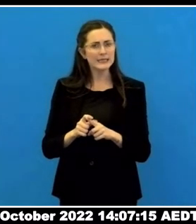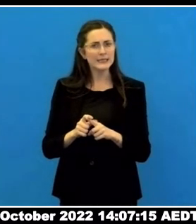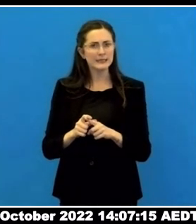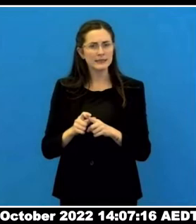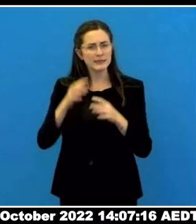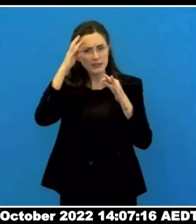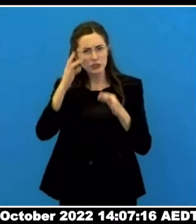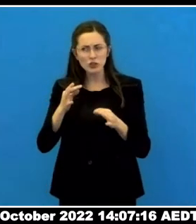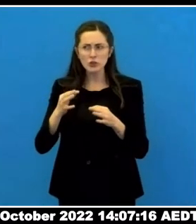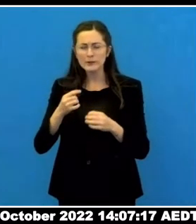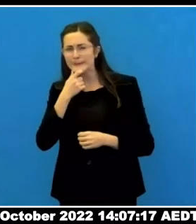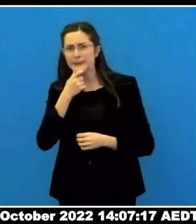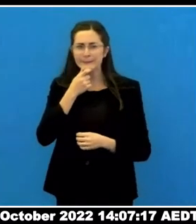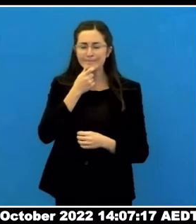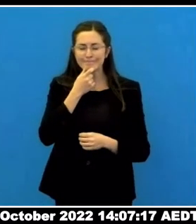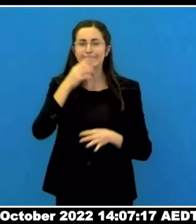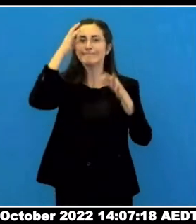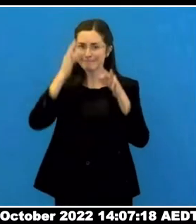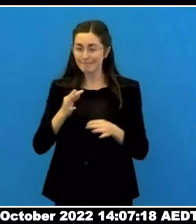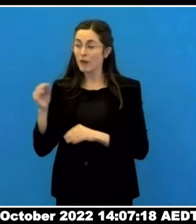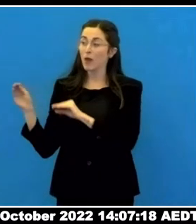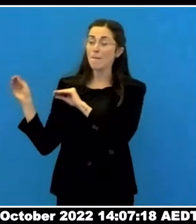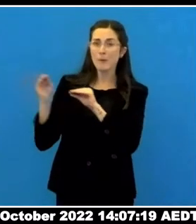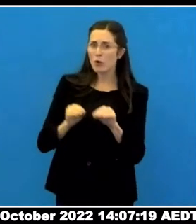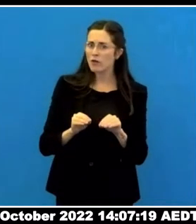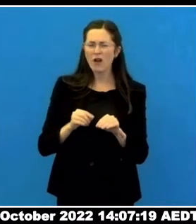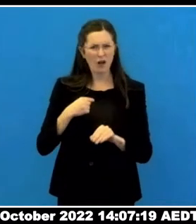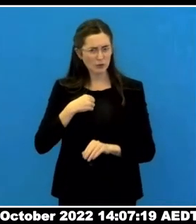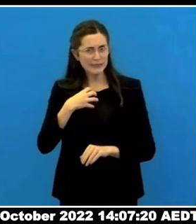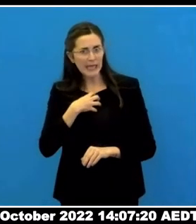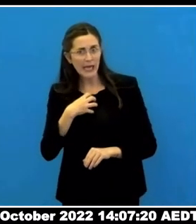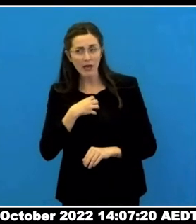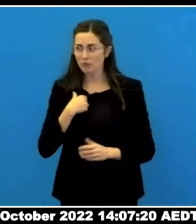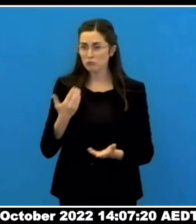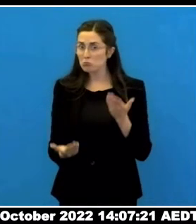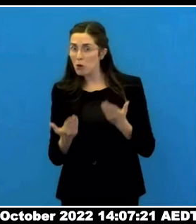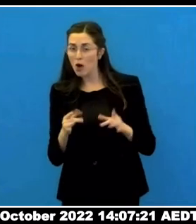I was very scared, and I did not know what it would be like.